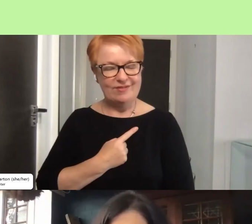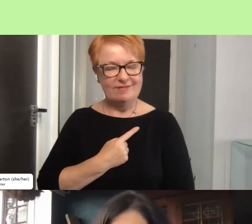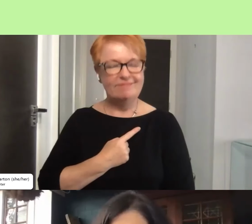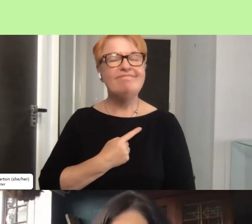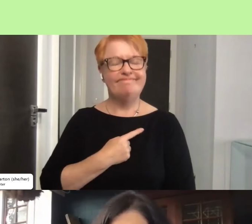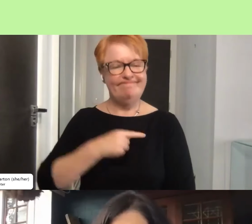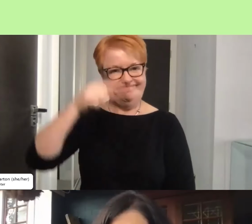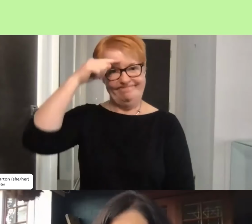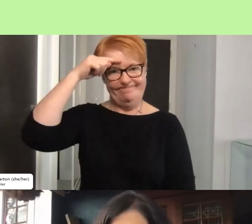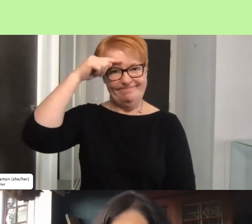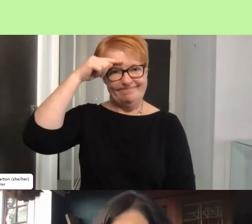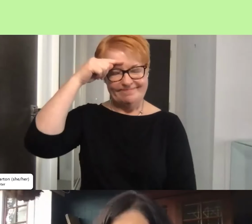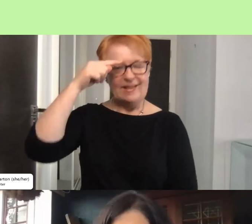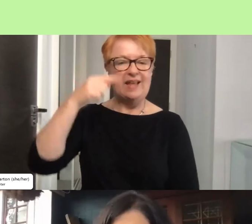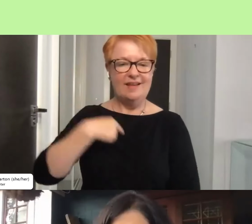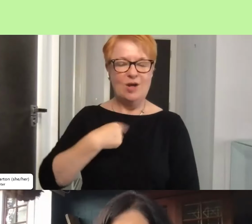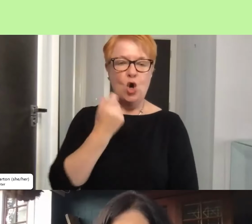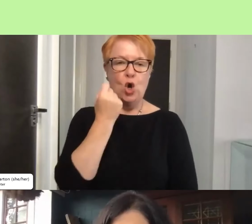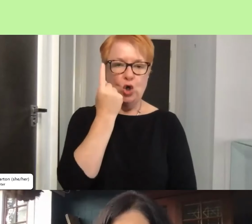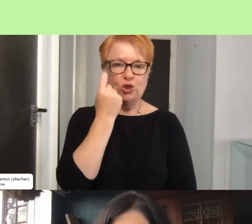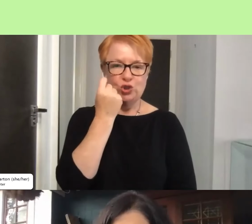So, we understood that we, we will not know exactly